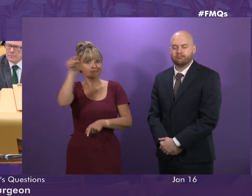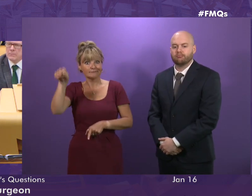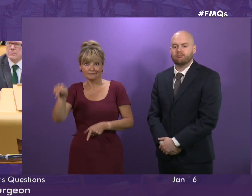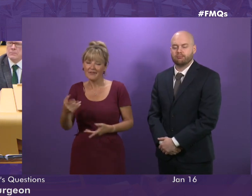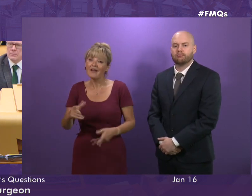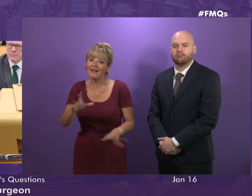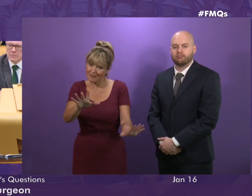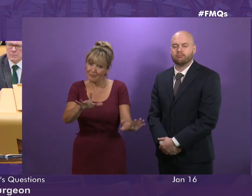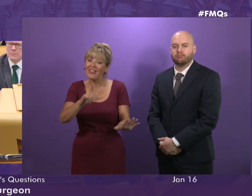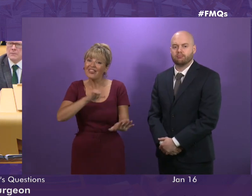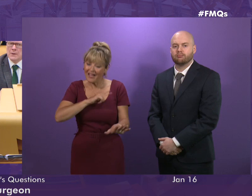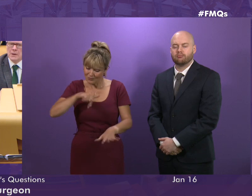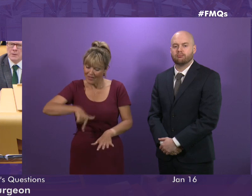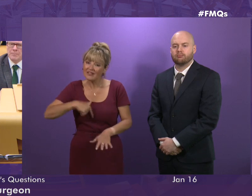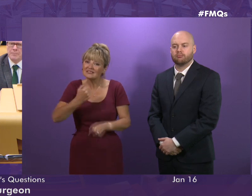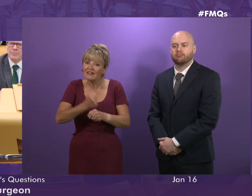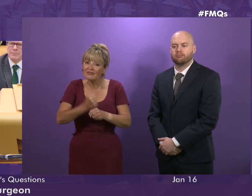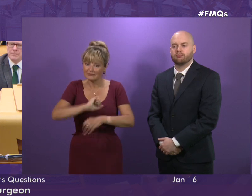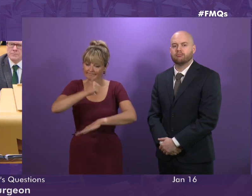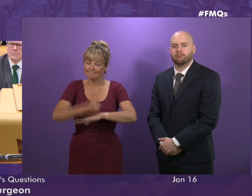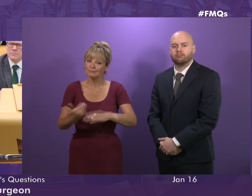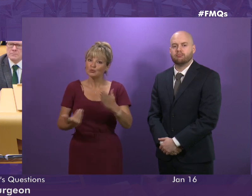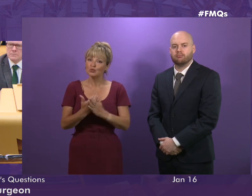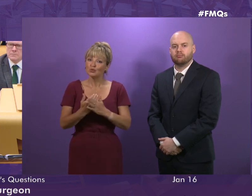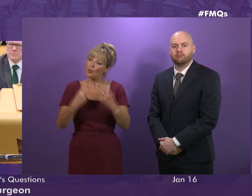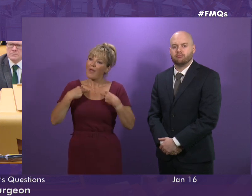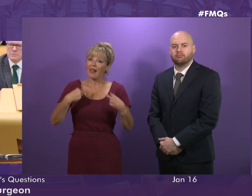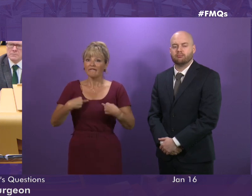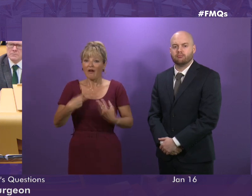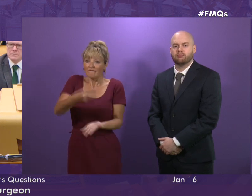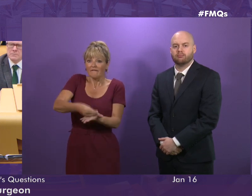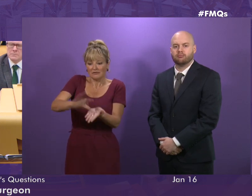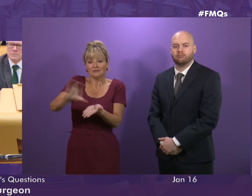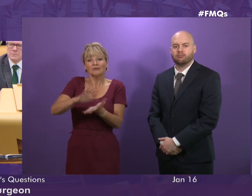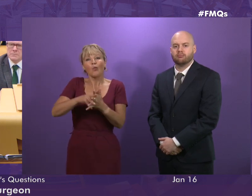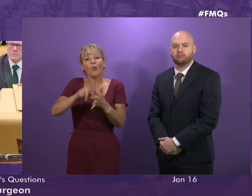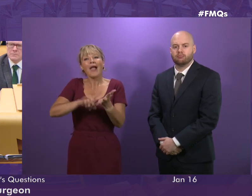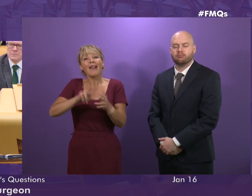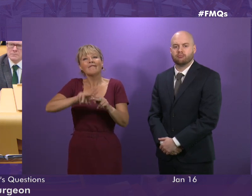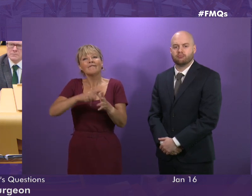the welfare fund and continues to fund that vital support for people who need it. The